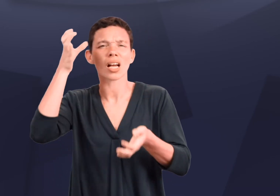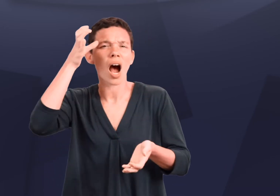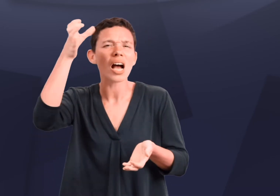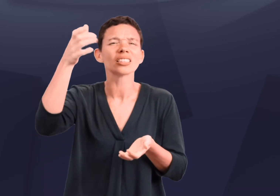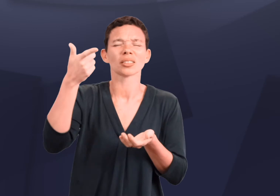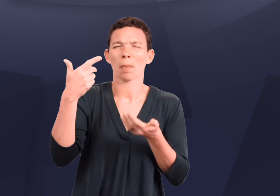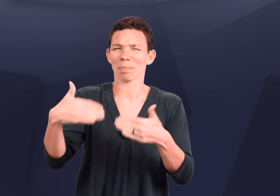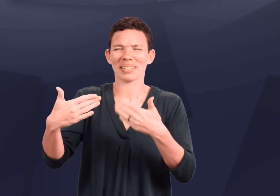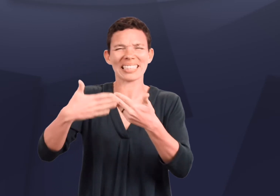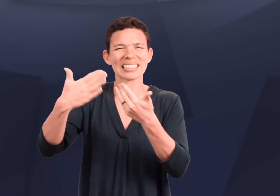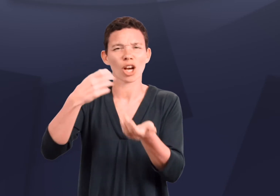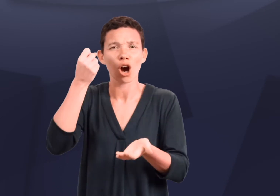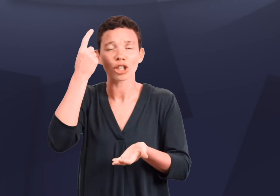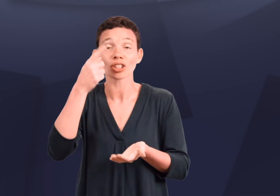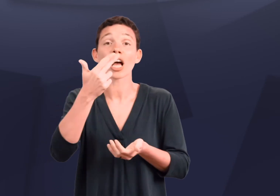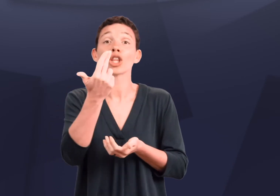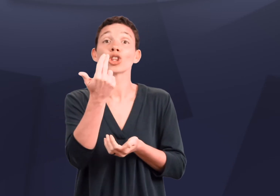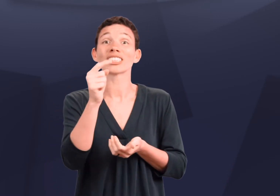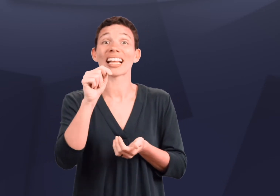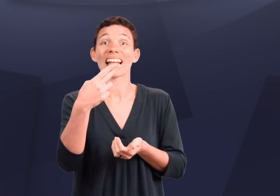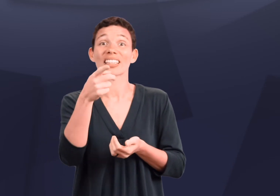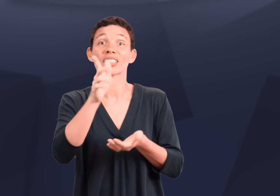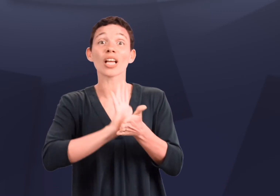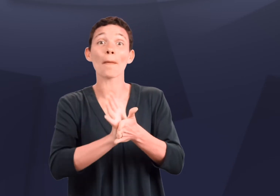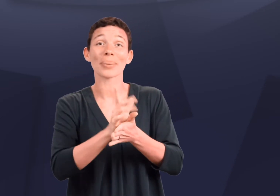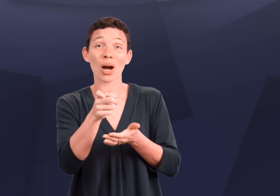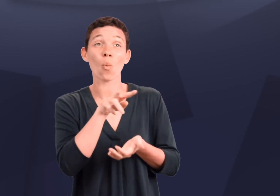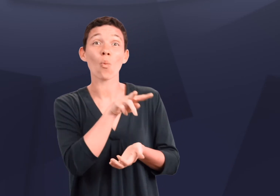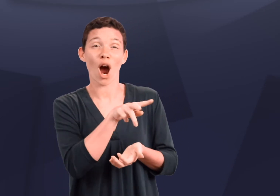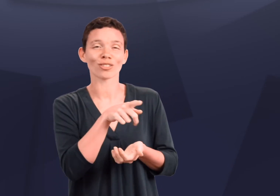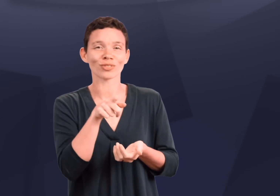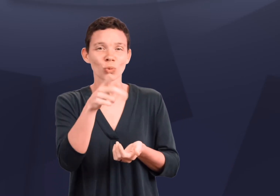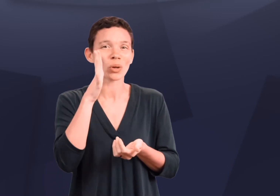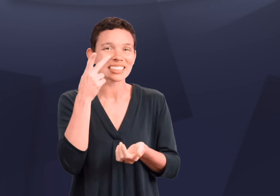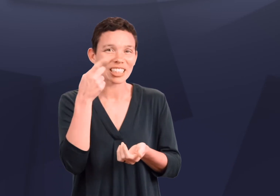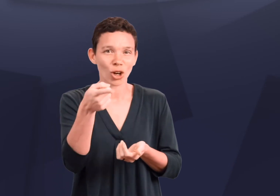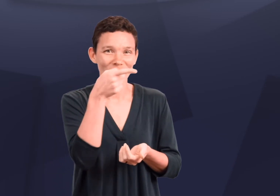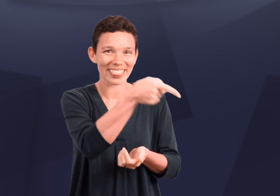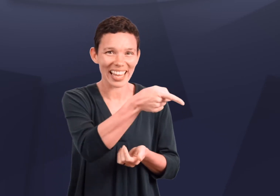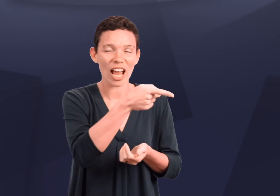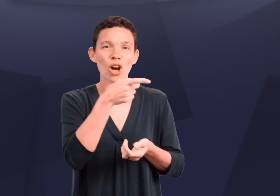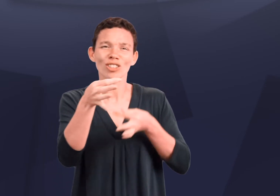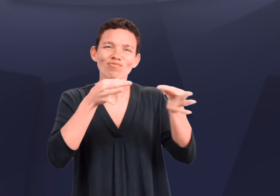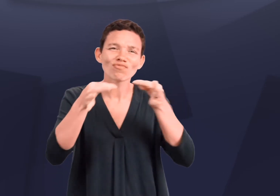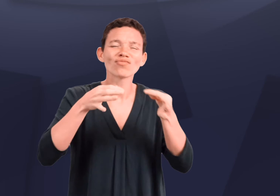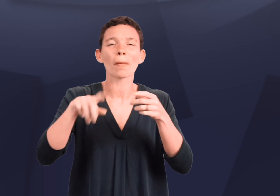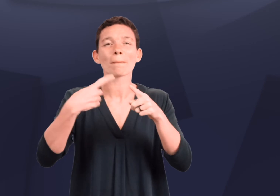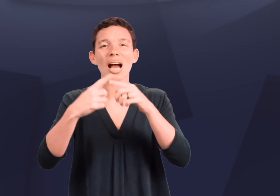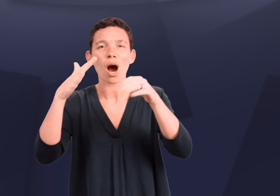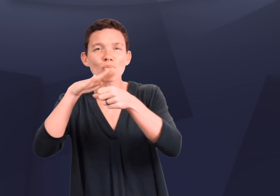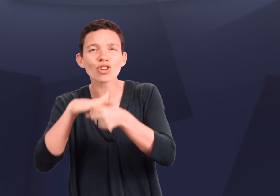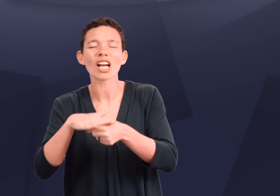She explains concepts in ways that are easy to understand. You can see her in the docuseries 13th.